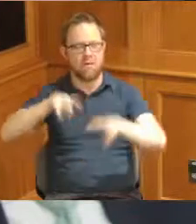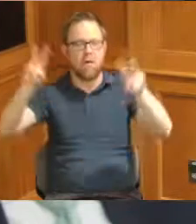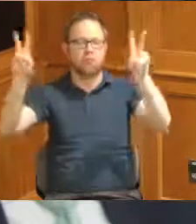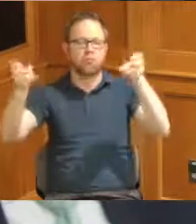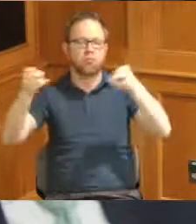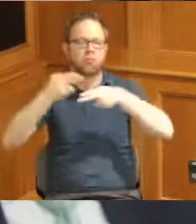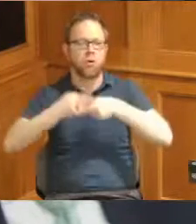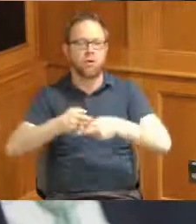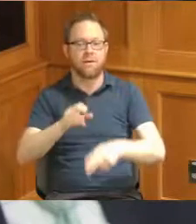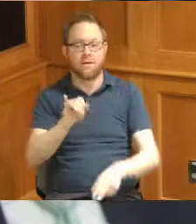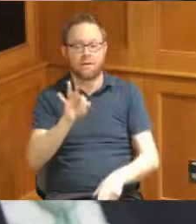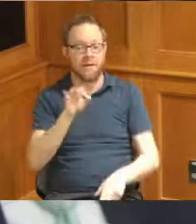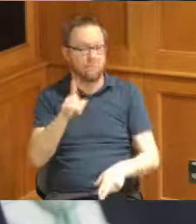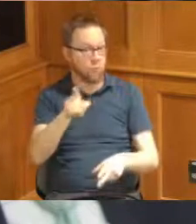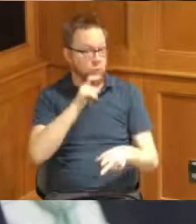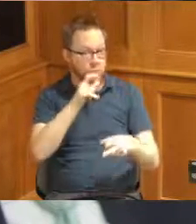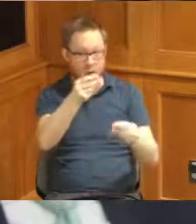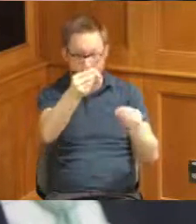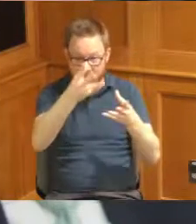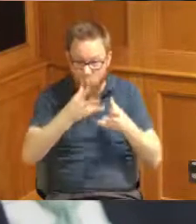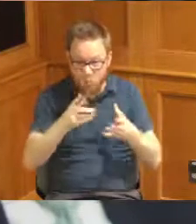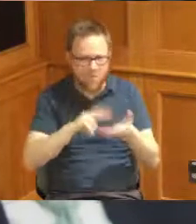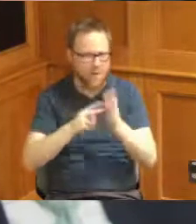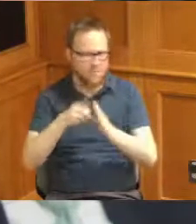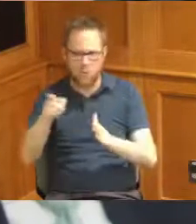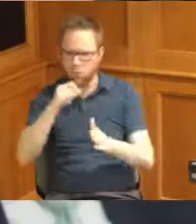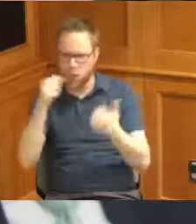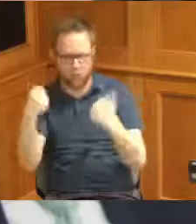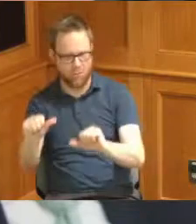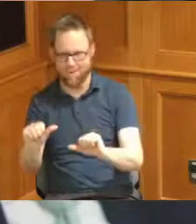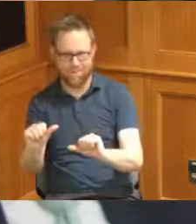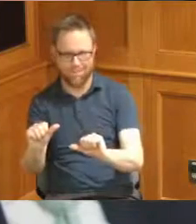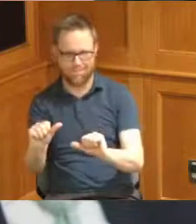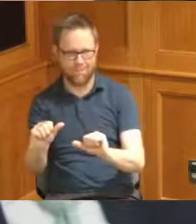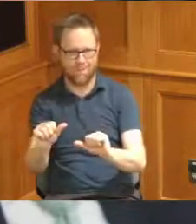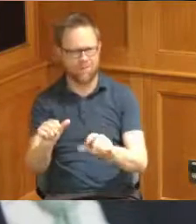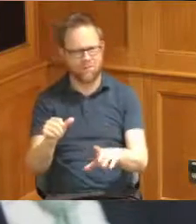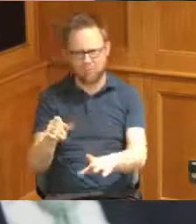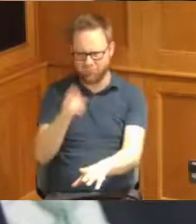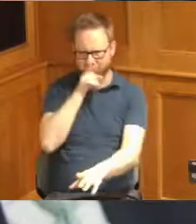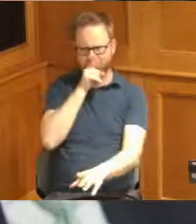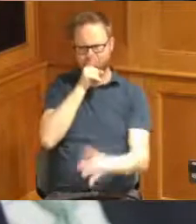if you're not informed you're not trying and and he didn't say it this time so Nick you got